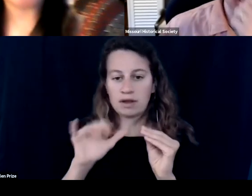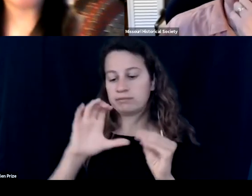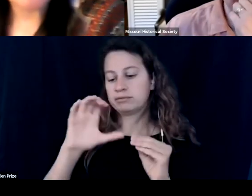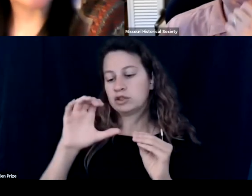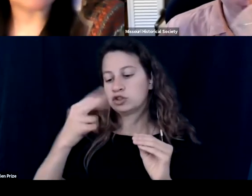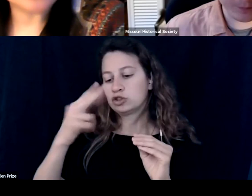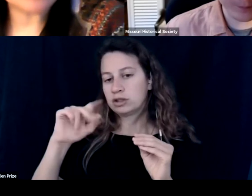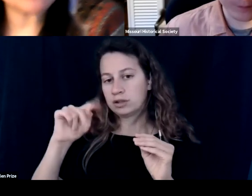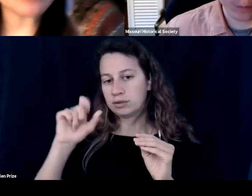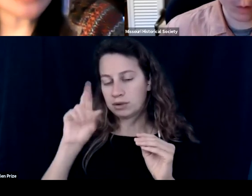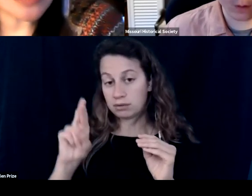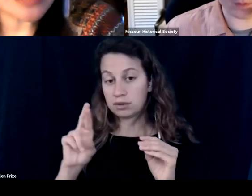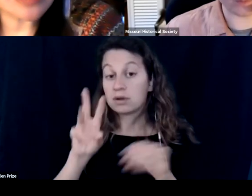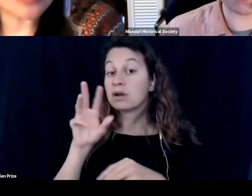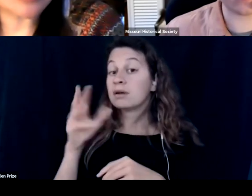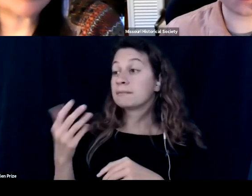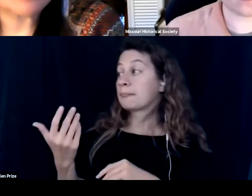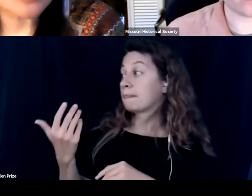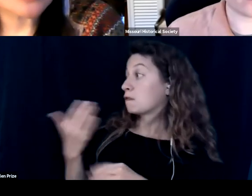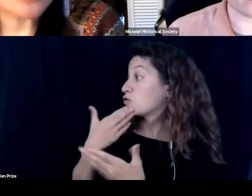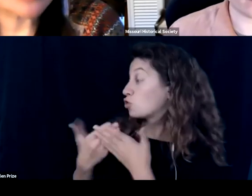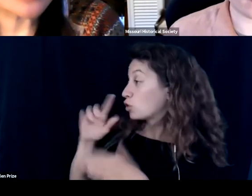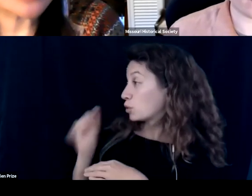find jobs and, you know, somehow they made it work.